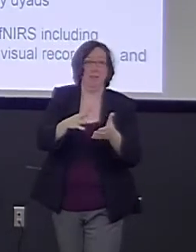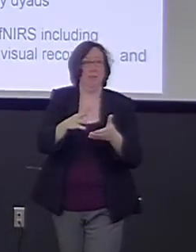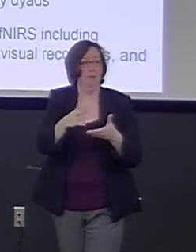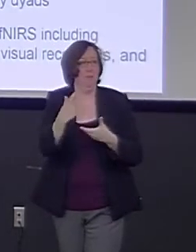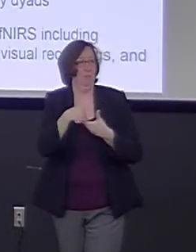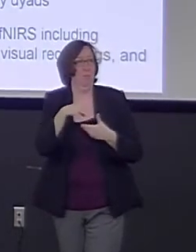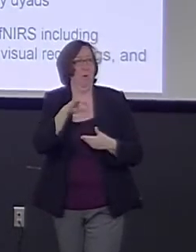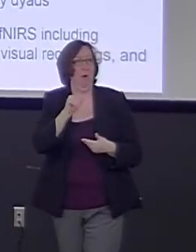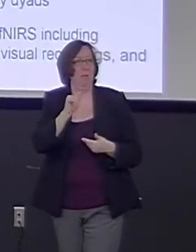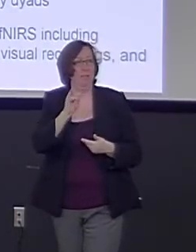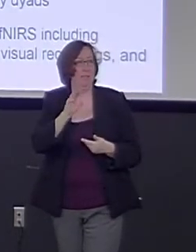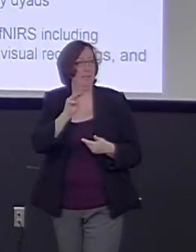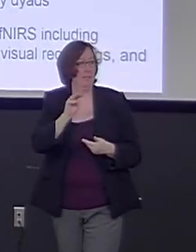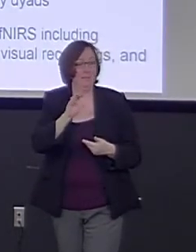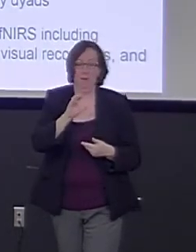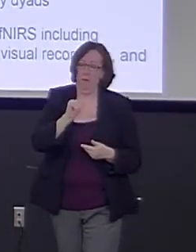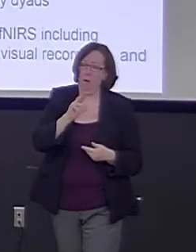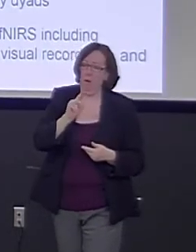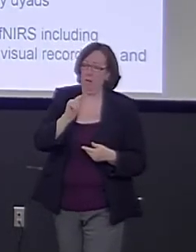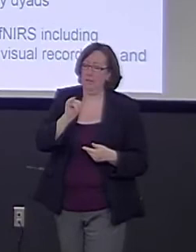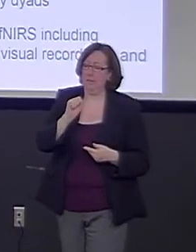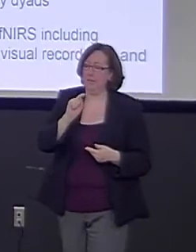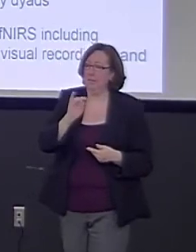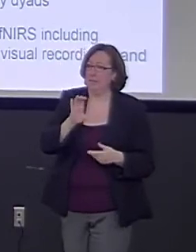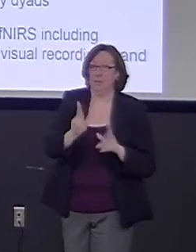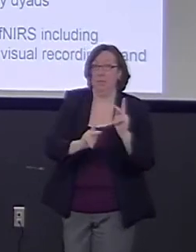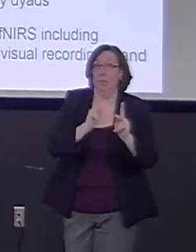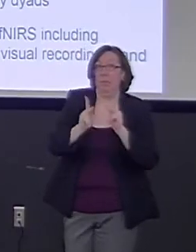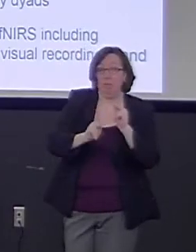looking at characterizations of communication,